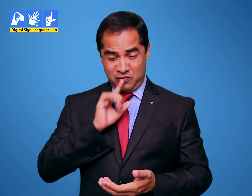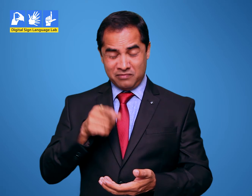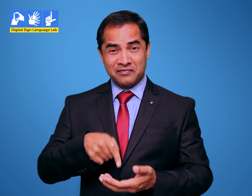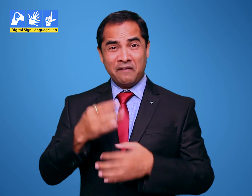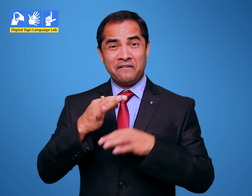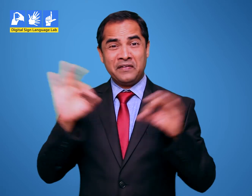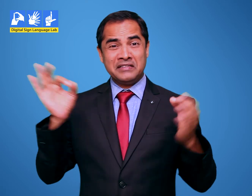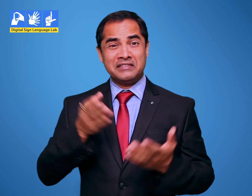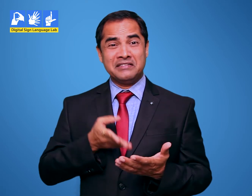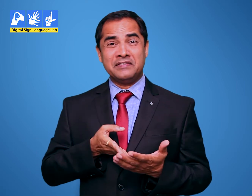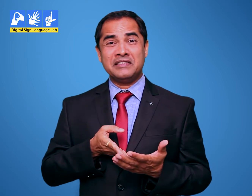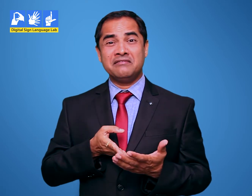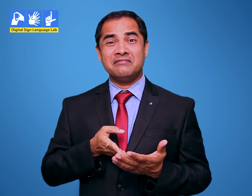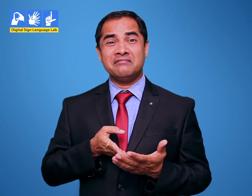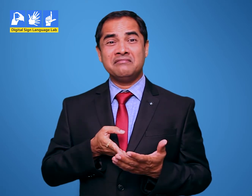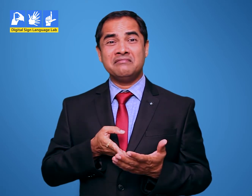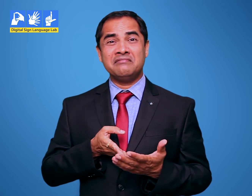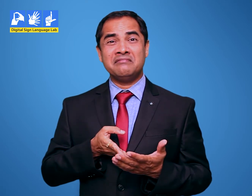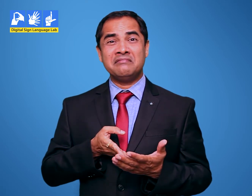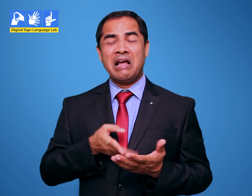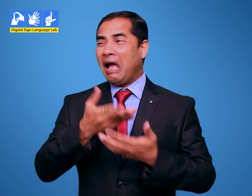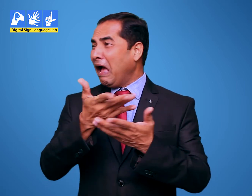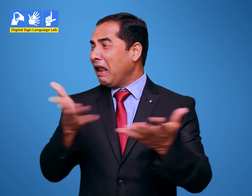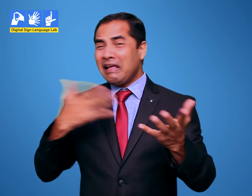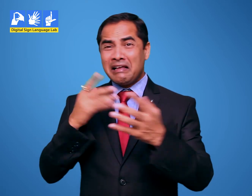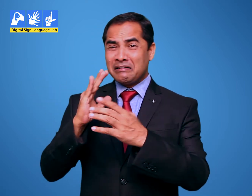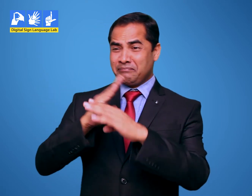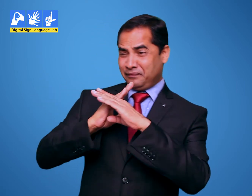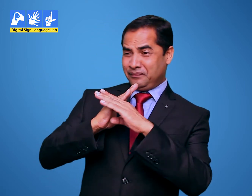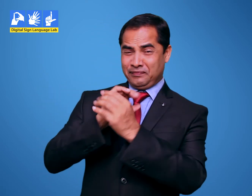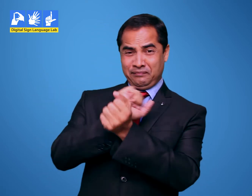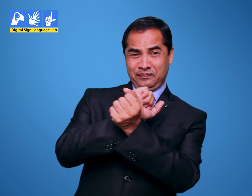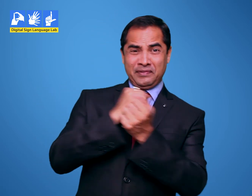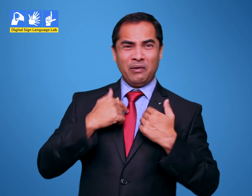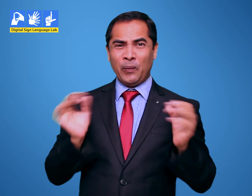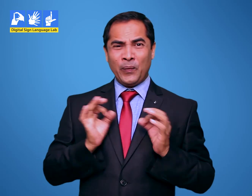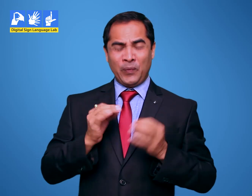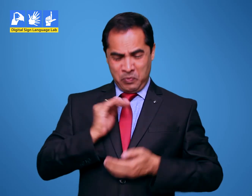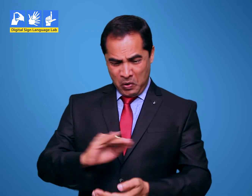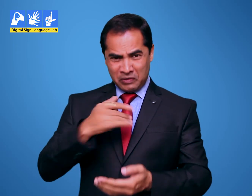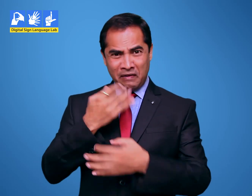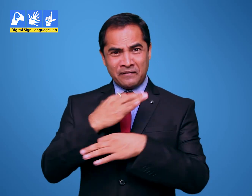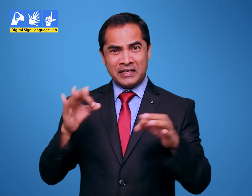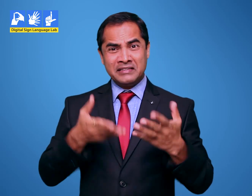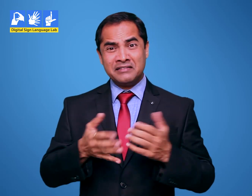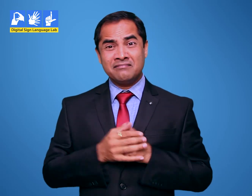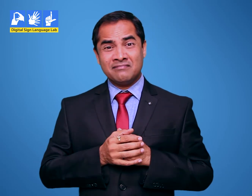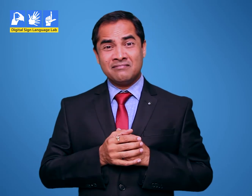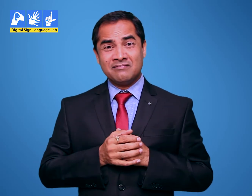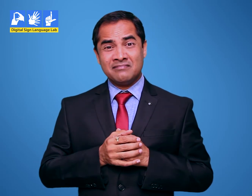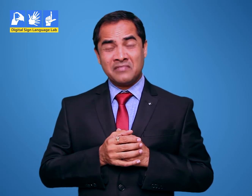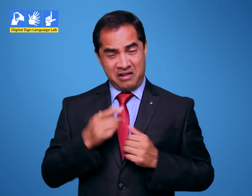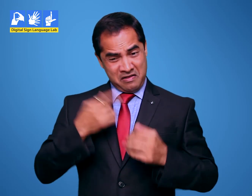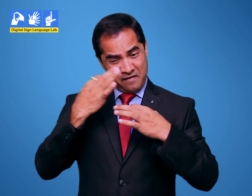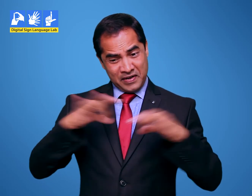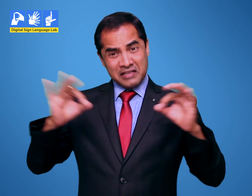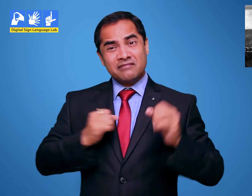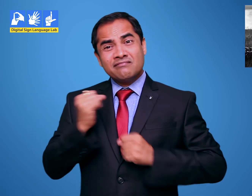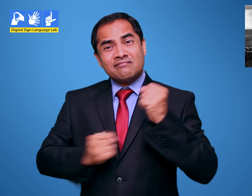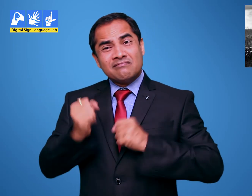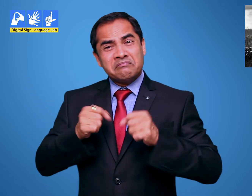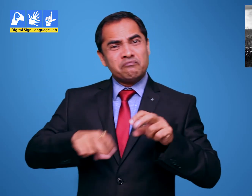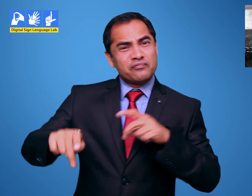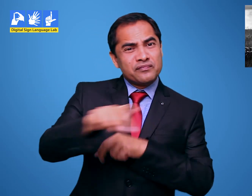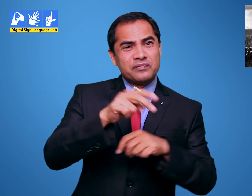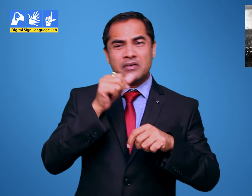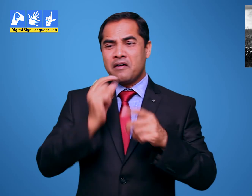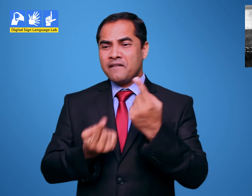free - free in every way that I could know. Free to run in the fields near my